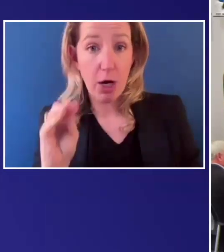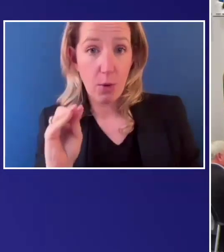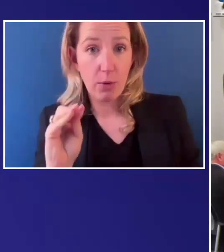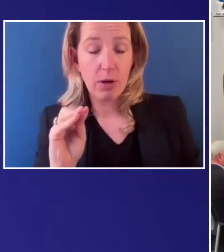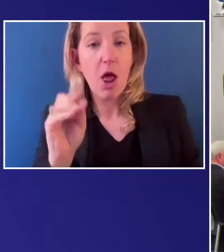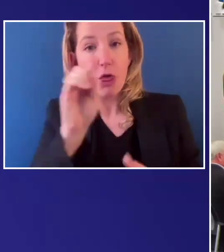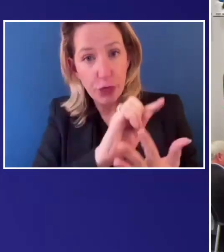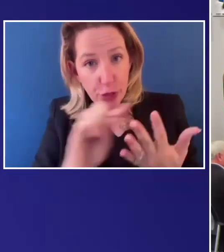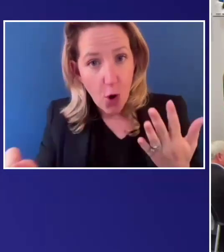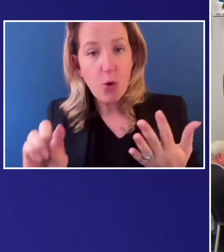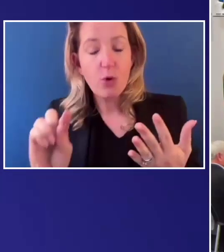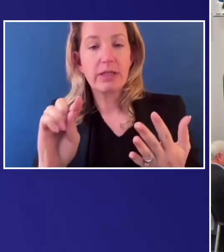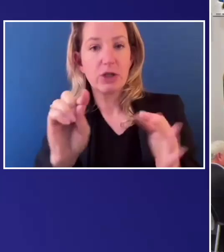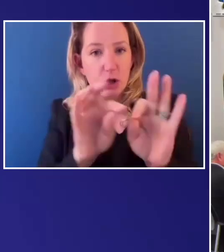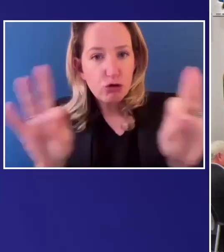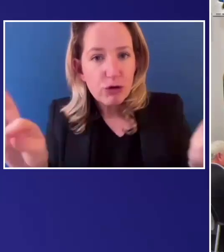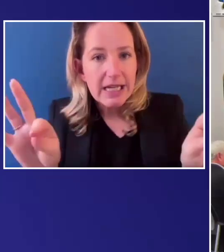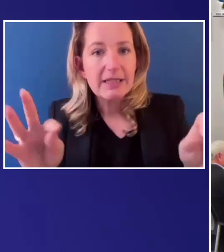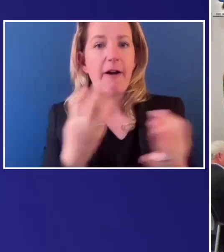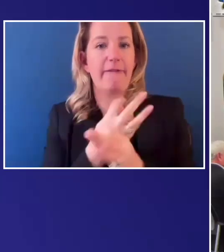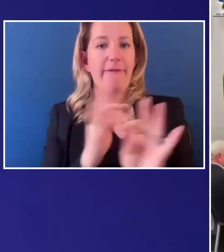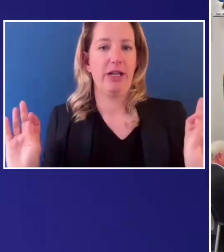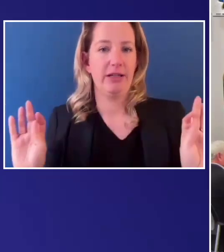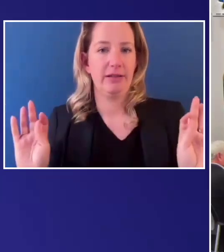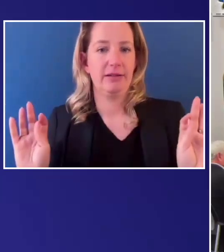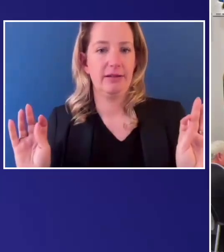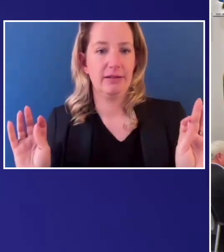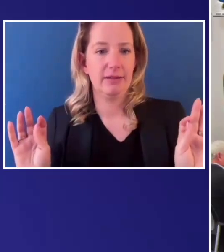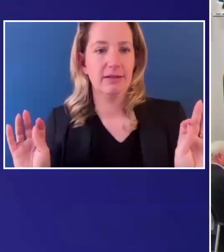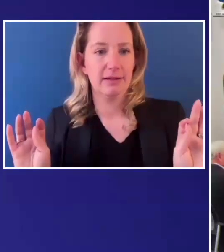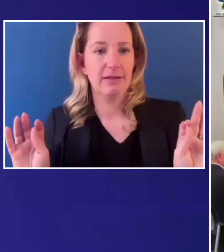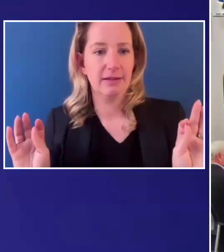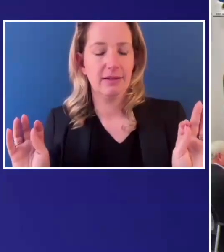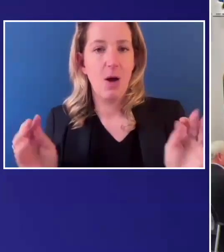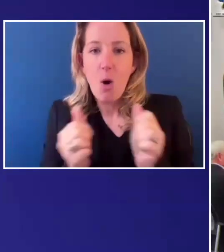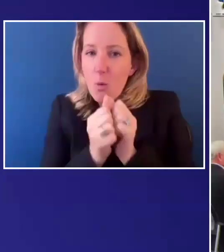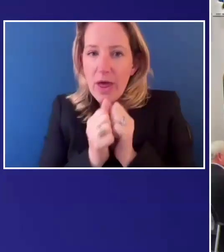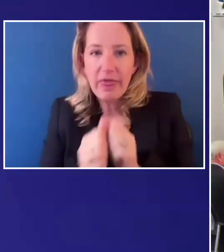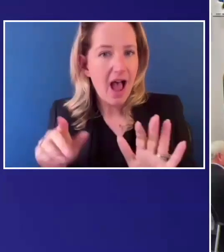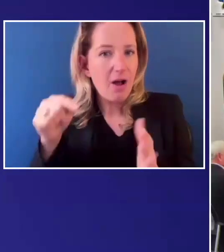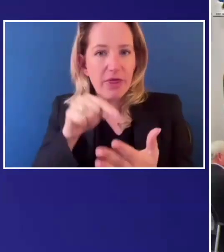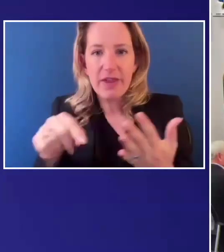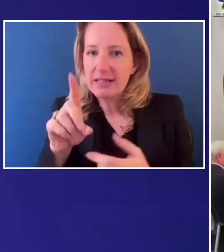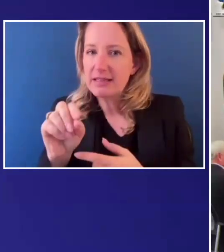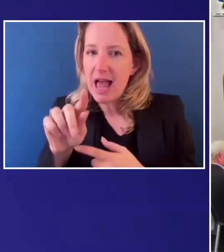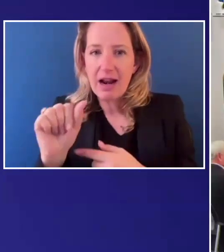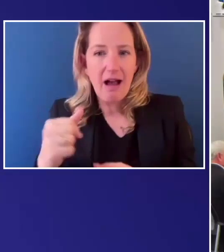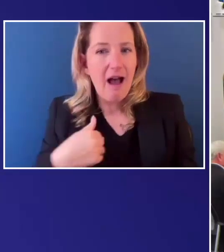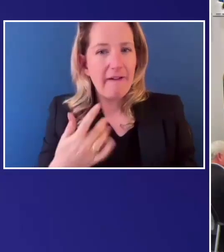strategy. Without these data, I think it's hard to protect that, that, that targeted investment.